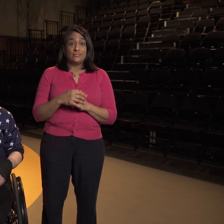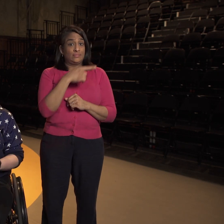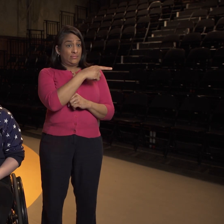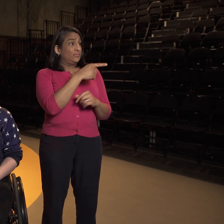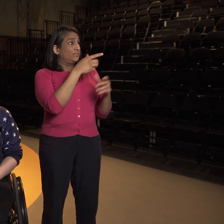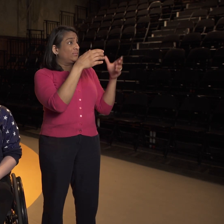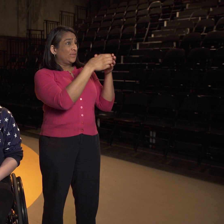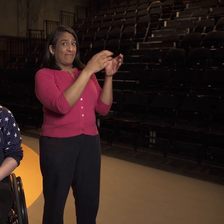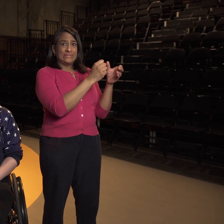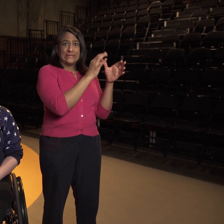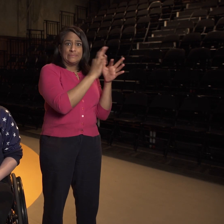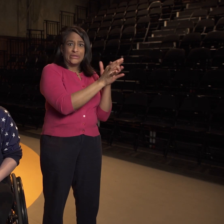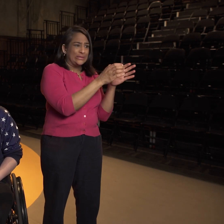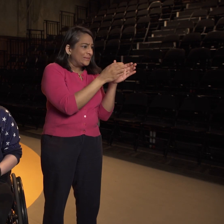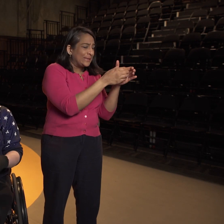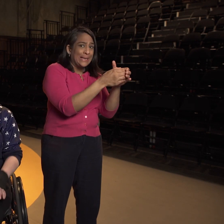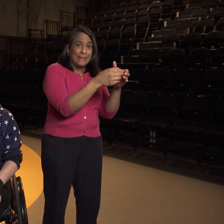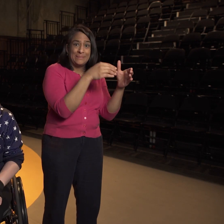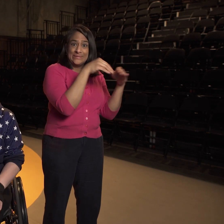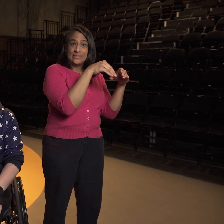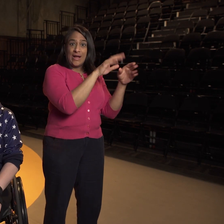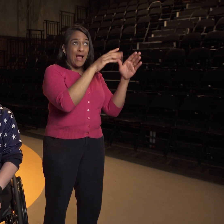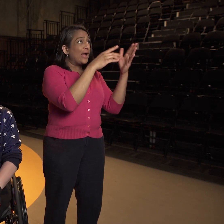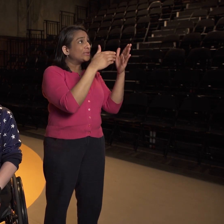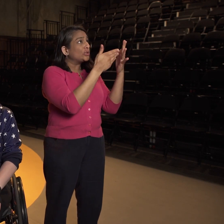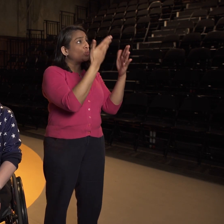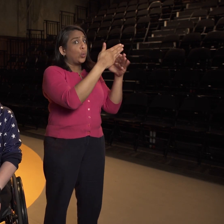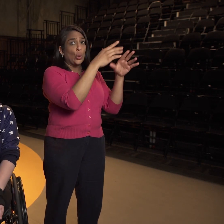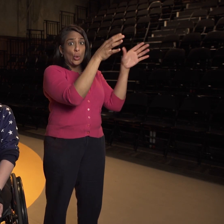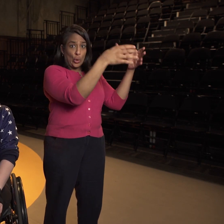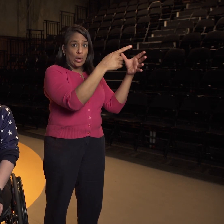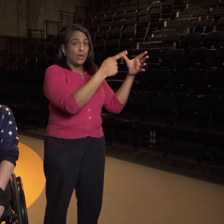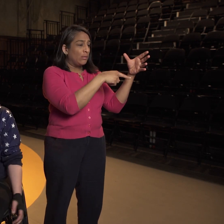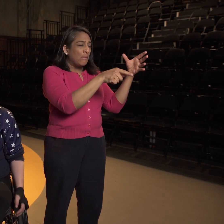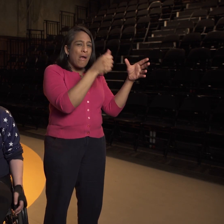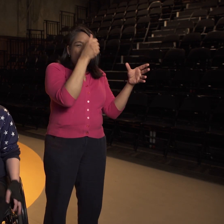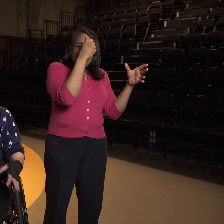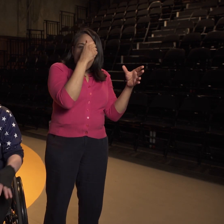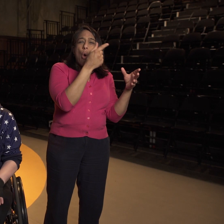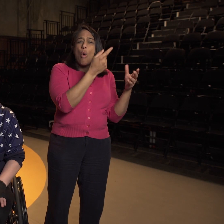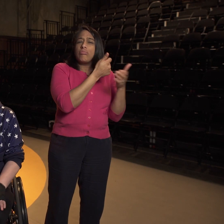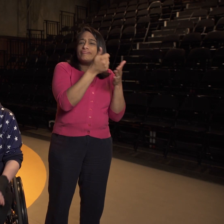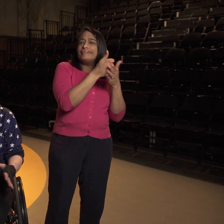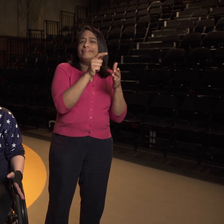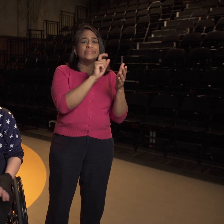biscuit, cats, sausage, biscuit There are specialist disability teams within Access to Work who are more familiar